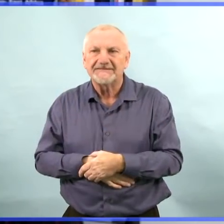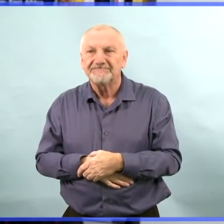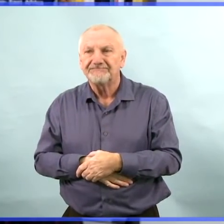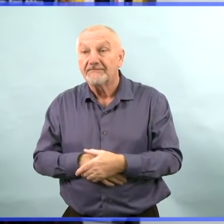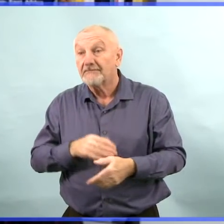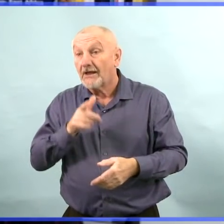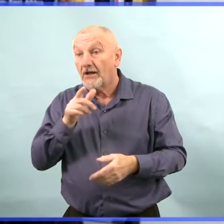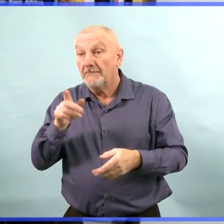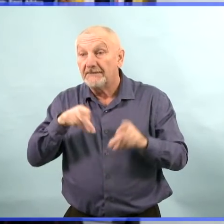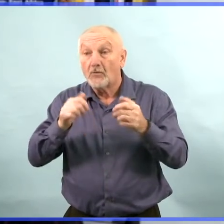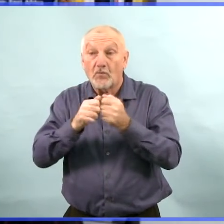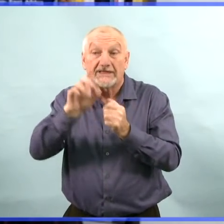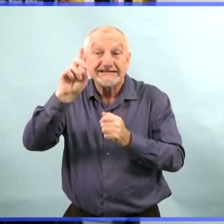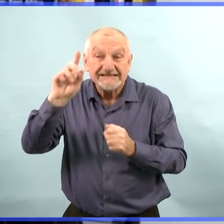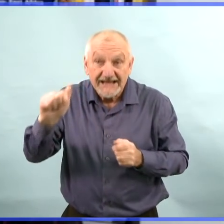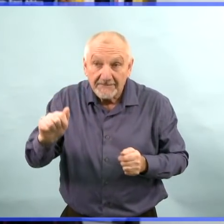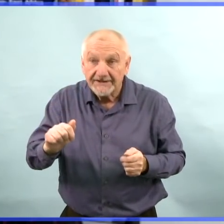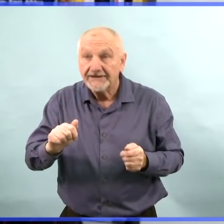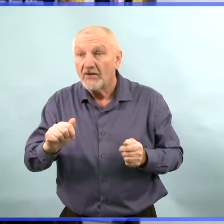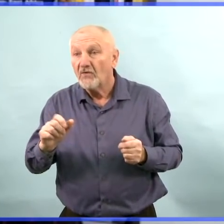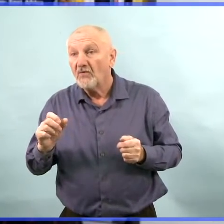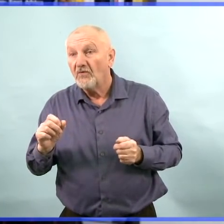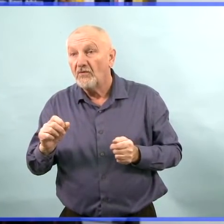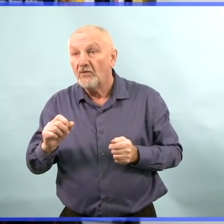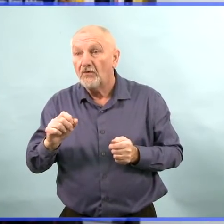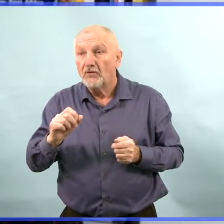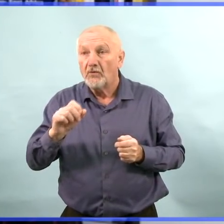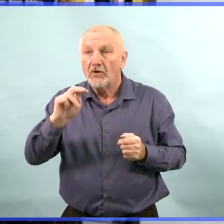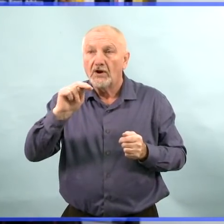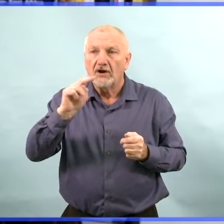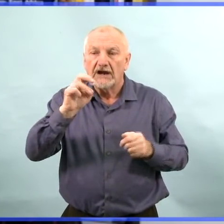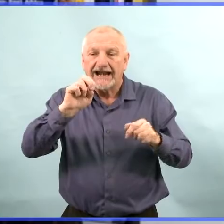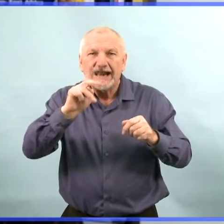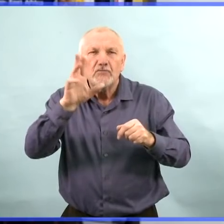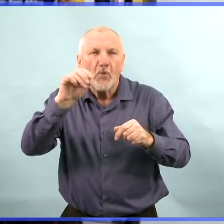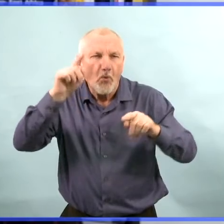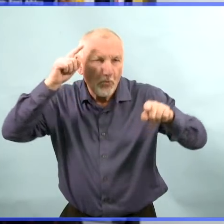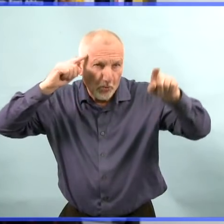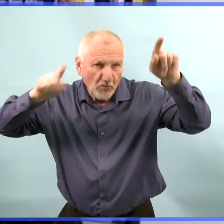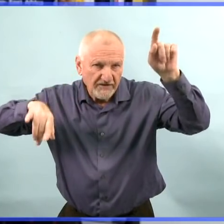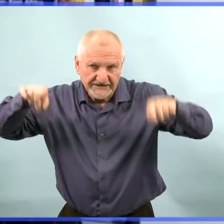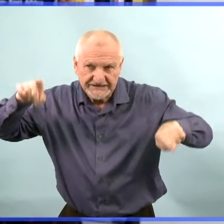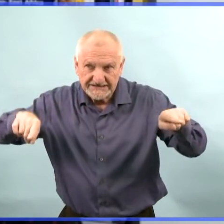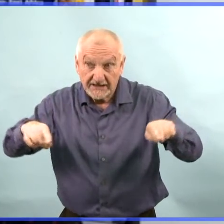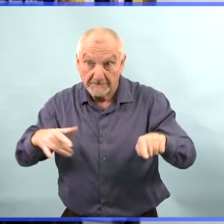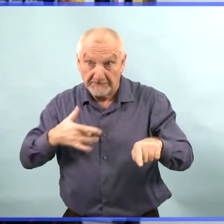transition services site last week were greeted with warmth from friendly volunteers and staff